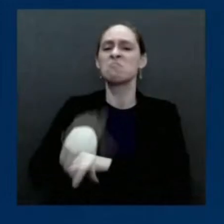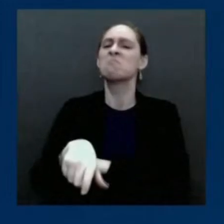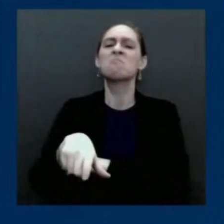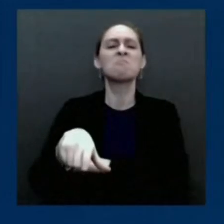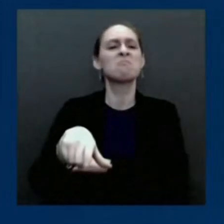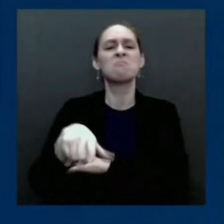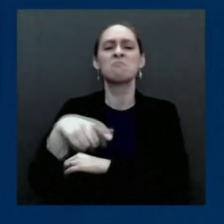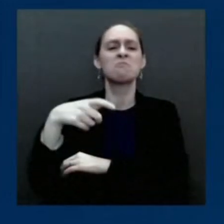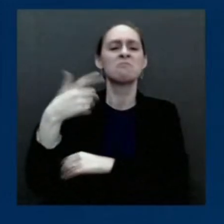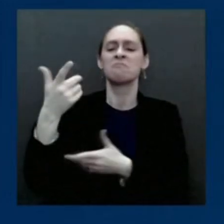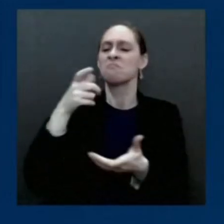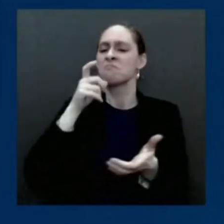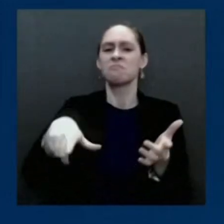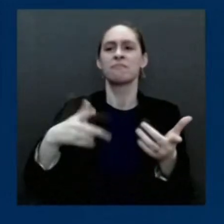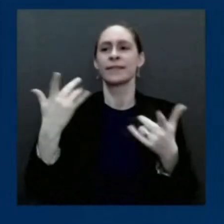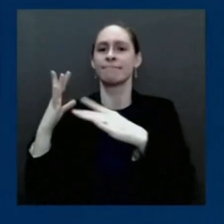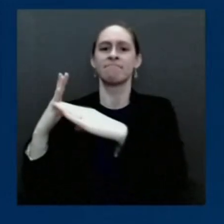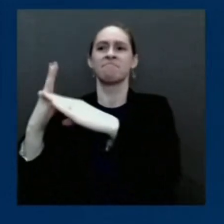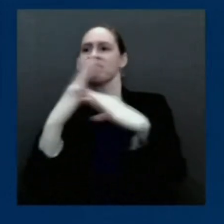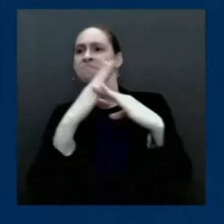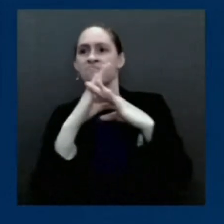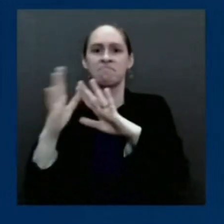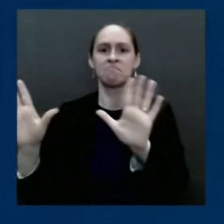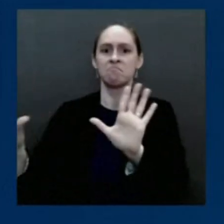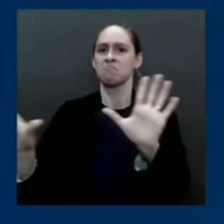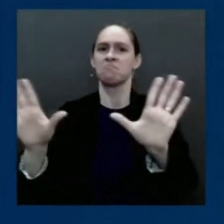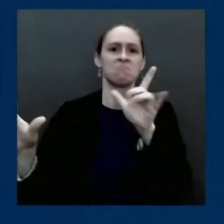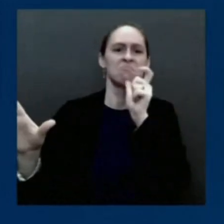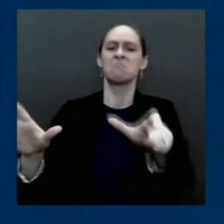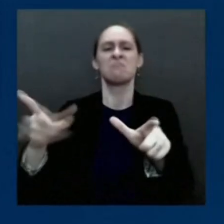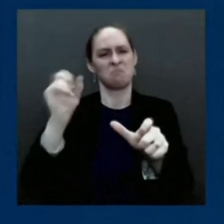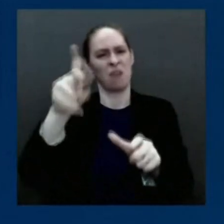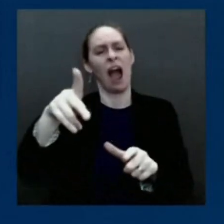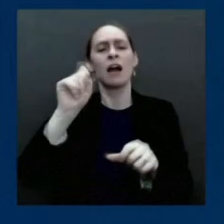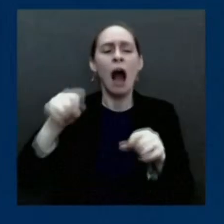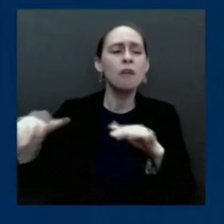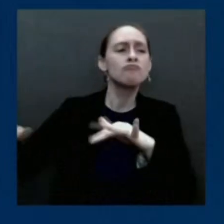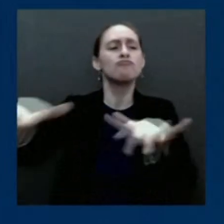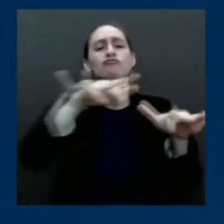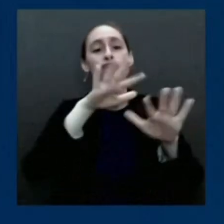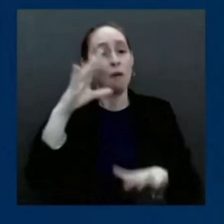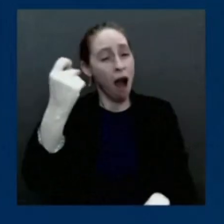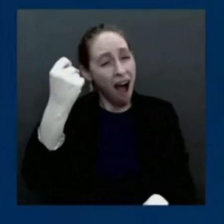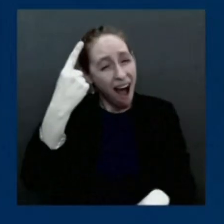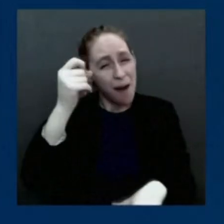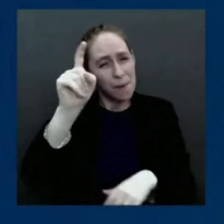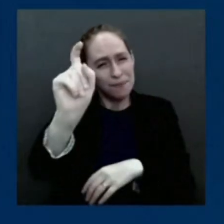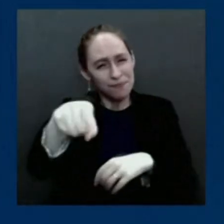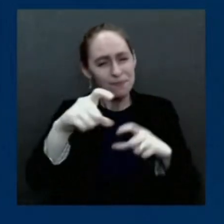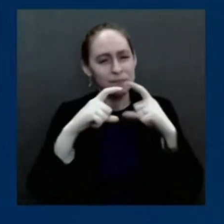MONTHS NO QUARANTINE IS NEEDED. HOWEVER A MASK MUST BE WORN FOR TEN DAYS FOLLOWING YOUR KNOWN